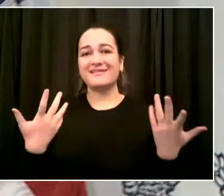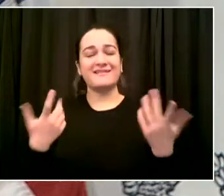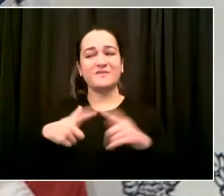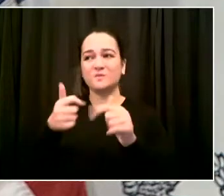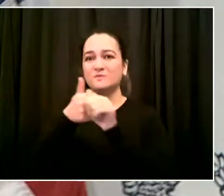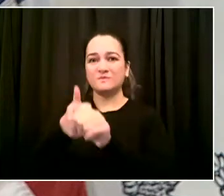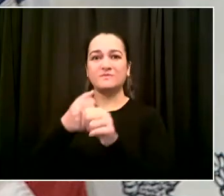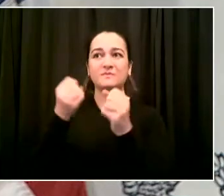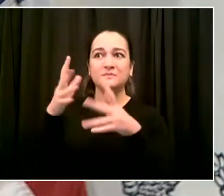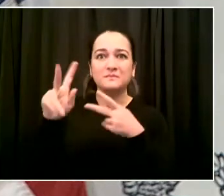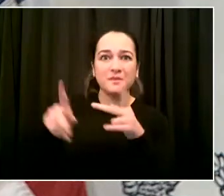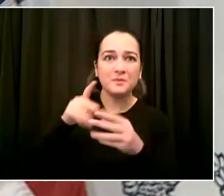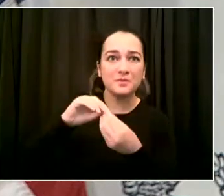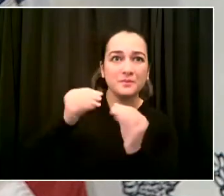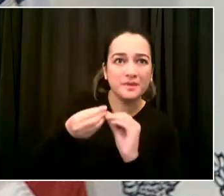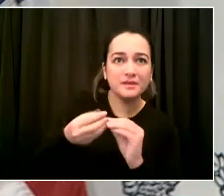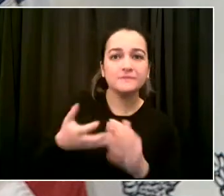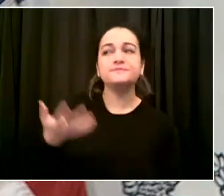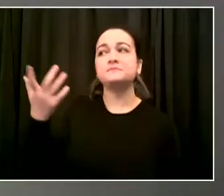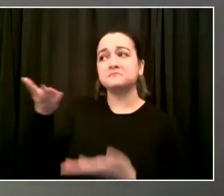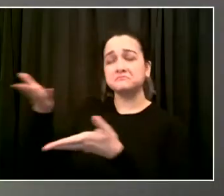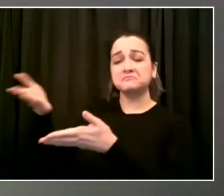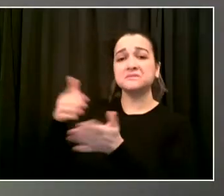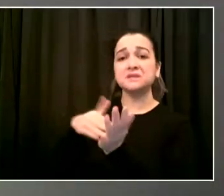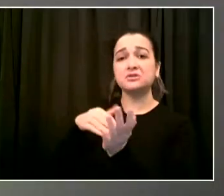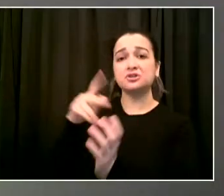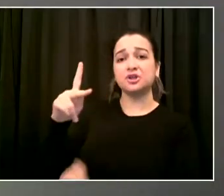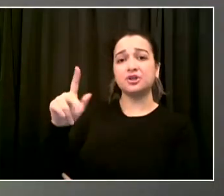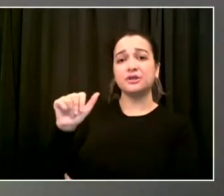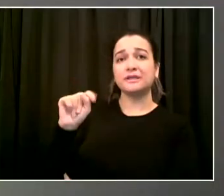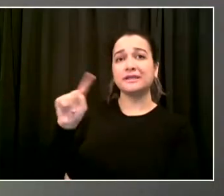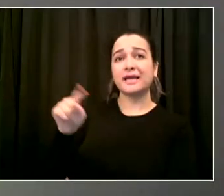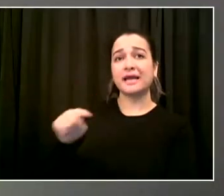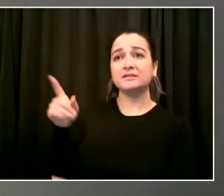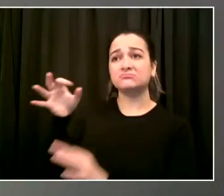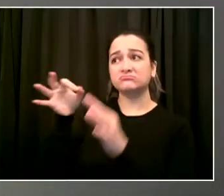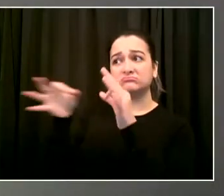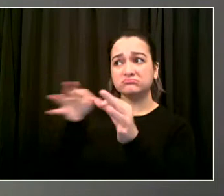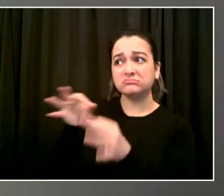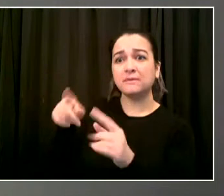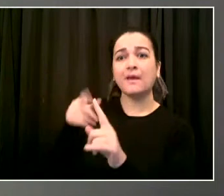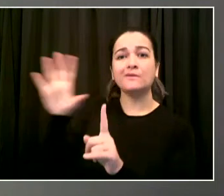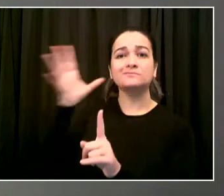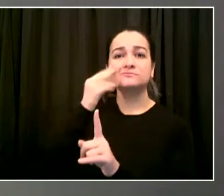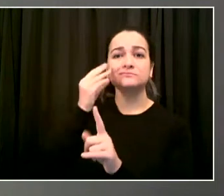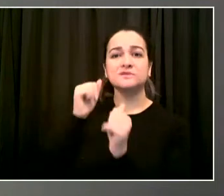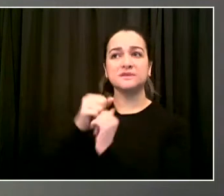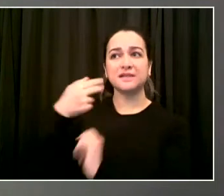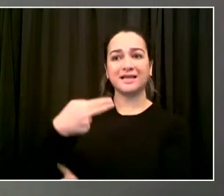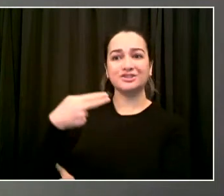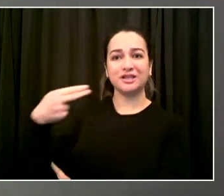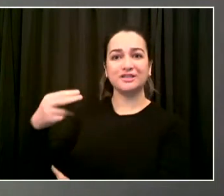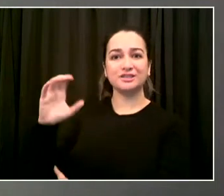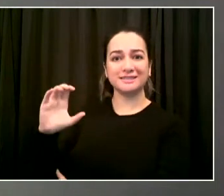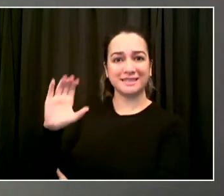THERE IS REAL COMMITMENT THERE. DRR. KATAT, ZTALK ABOUT YOUR SITE AND THEN DR. HCOKSHI, TALKL ABOUT YOUR